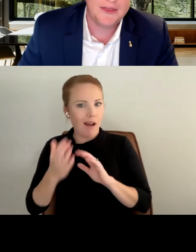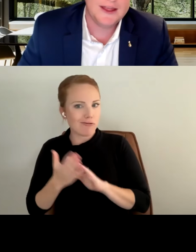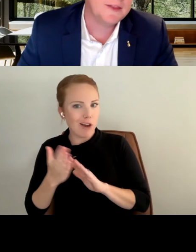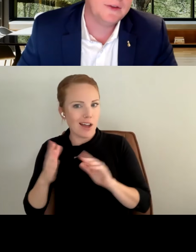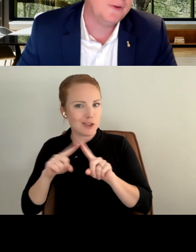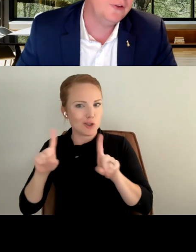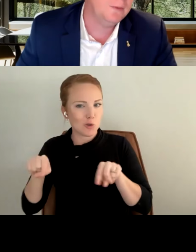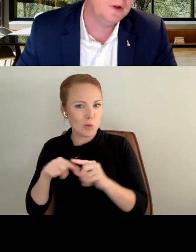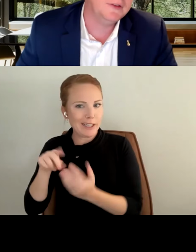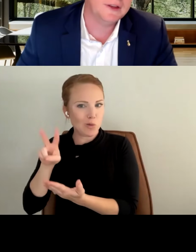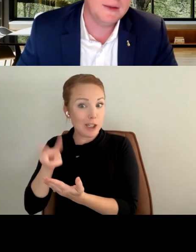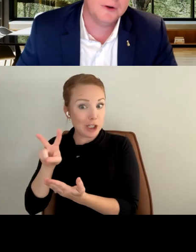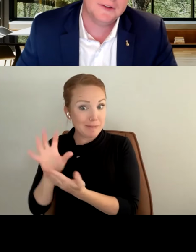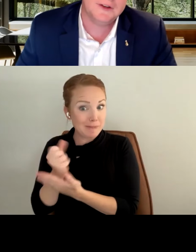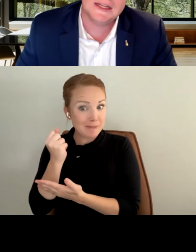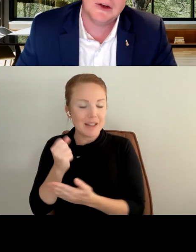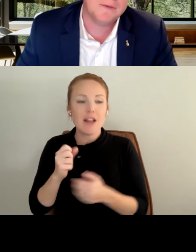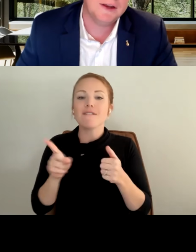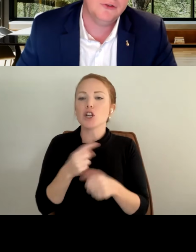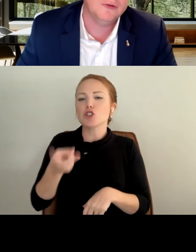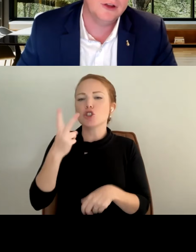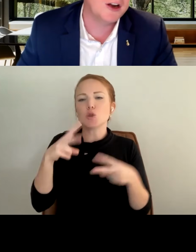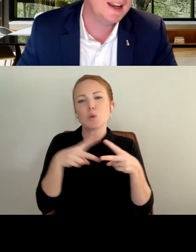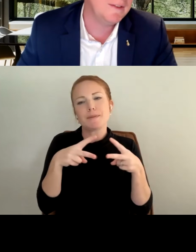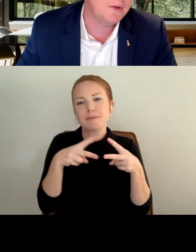I think that these first two bullets, the keyboard testing and the automated tools, are going to give